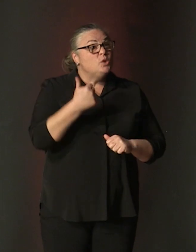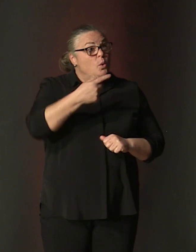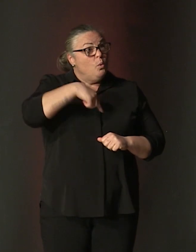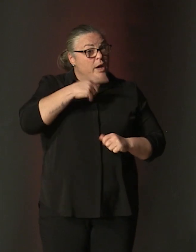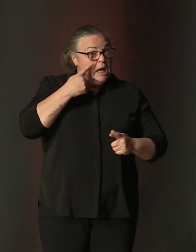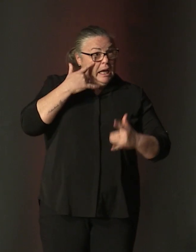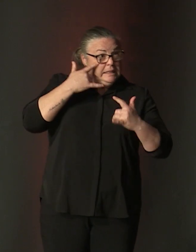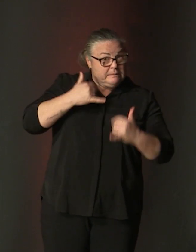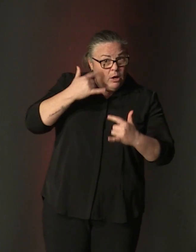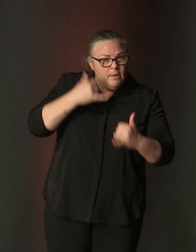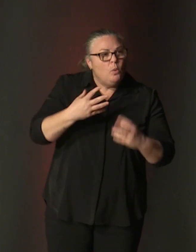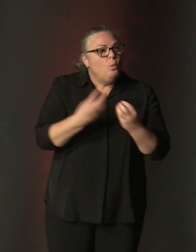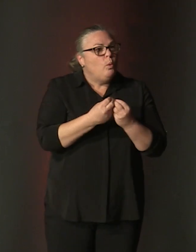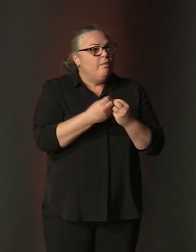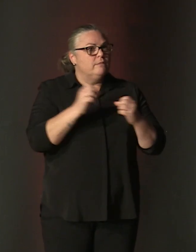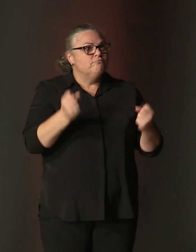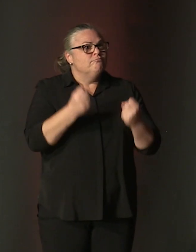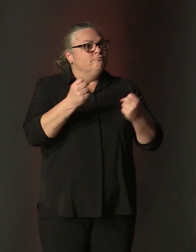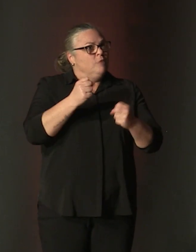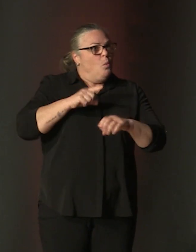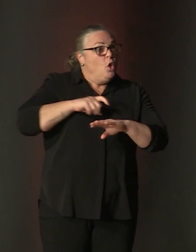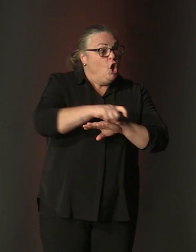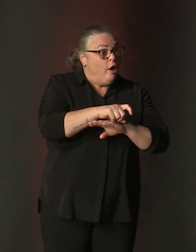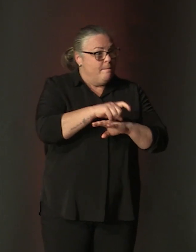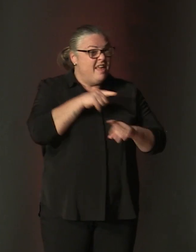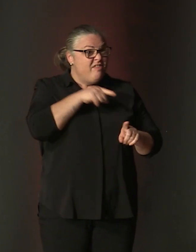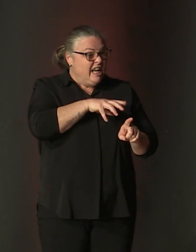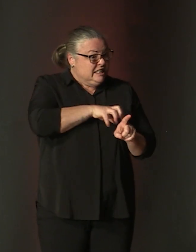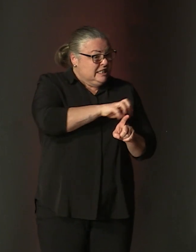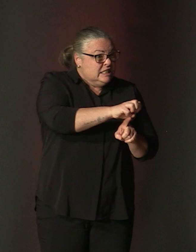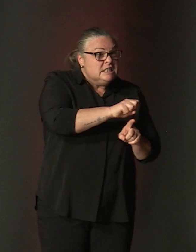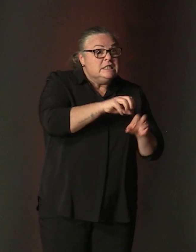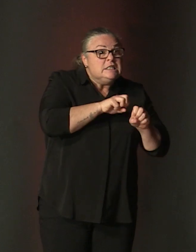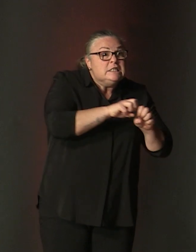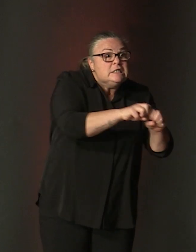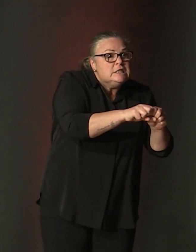No, they even gained a little bit of weight by eating only plastic.